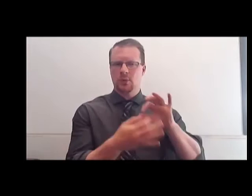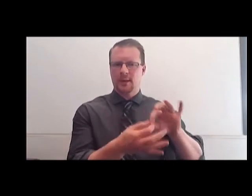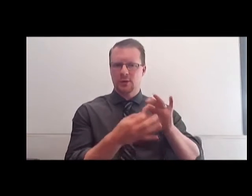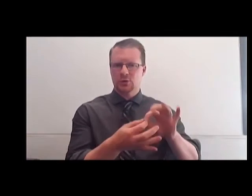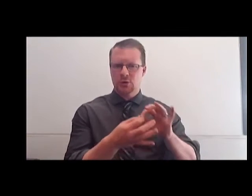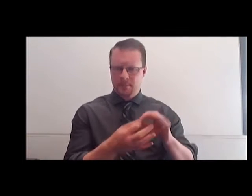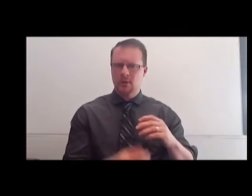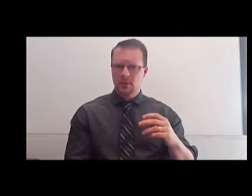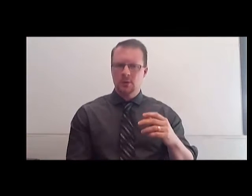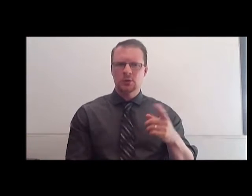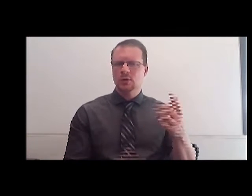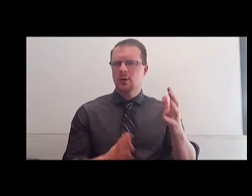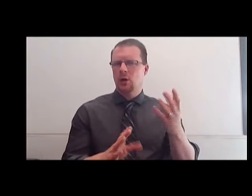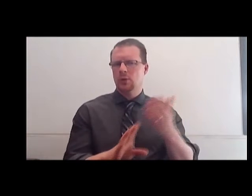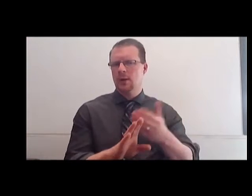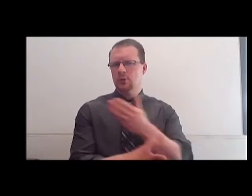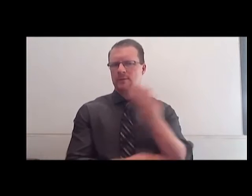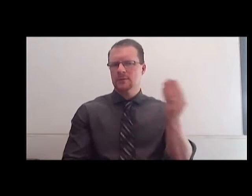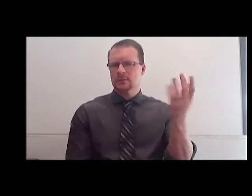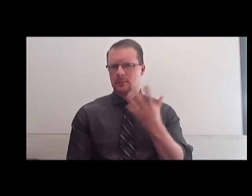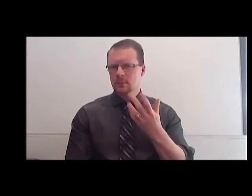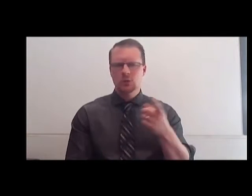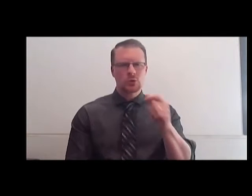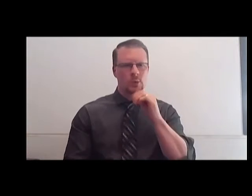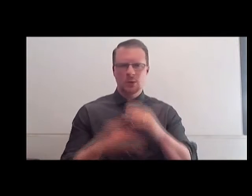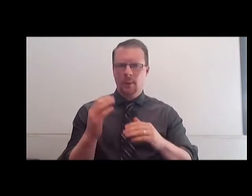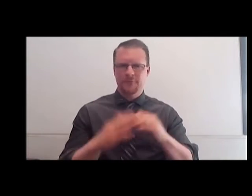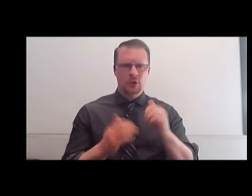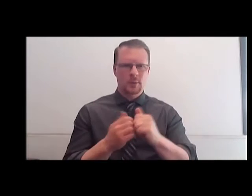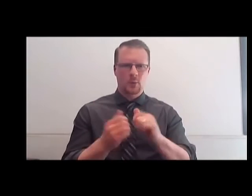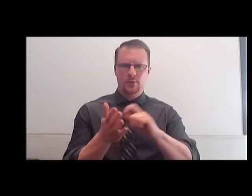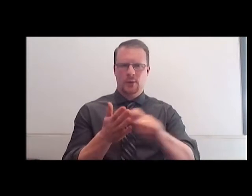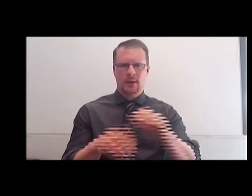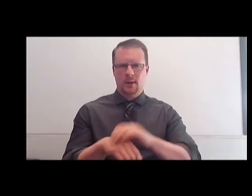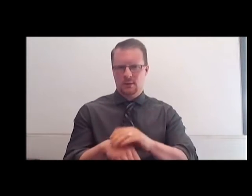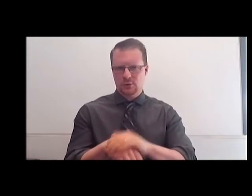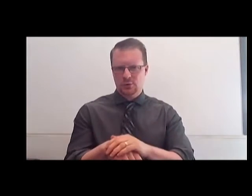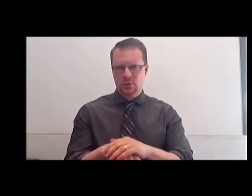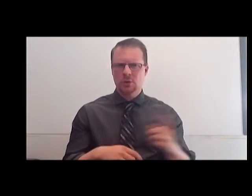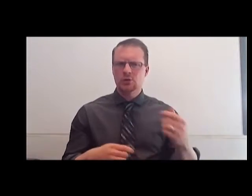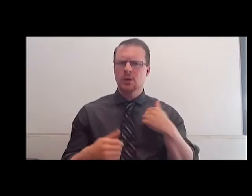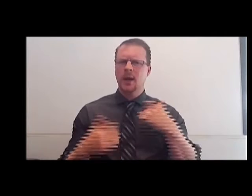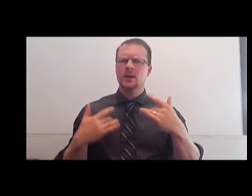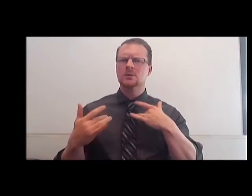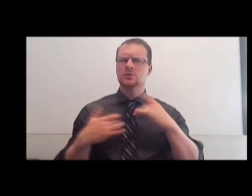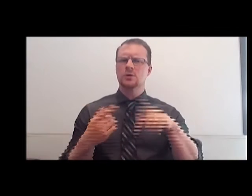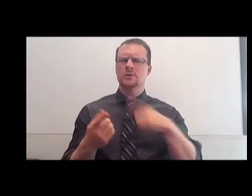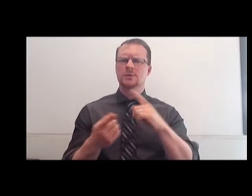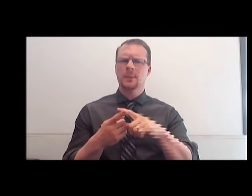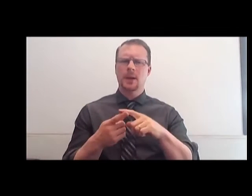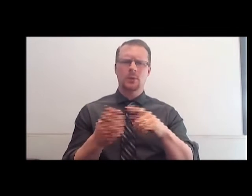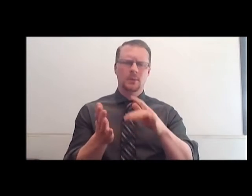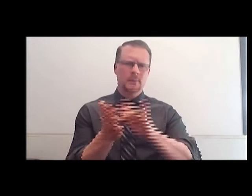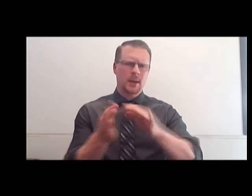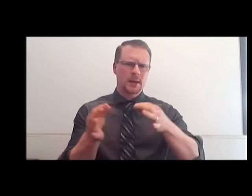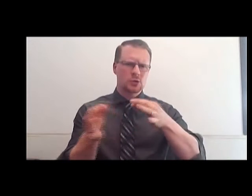She indicated based on our relationship that we had developed that she wasn't comfortable in written English.